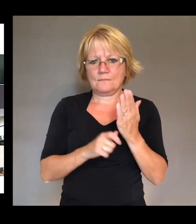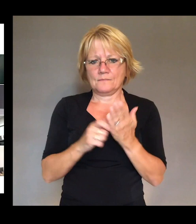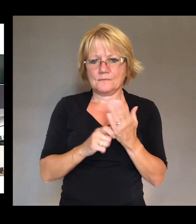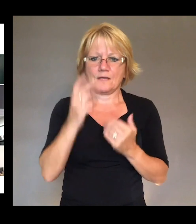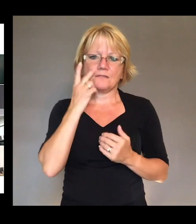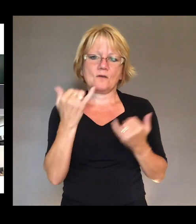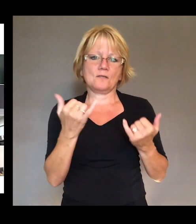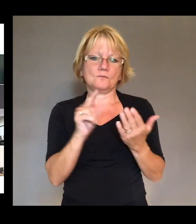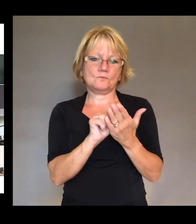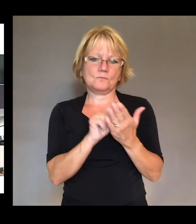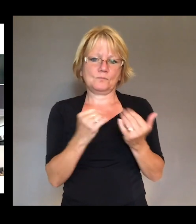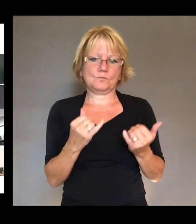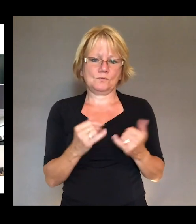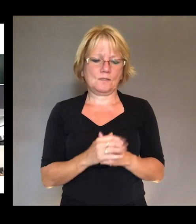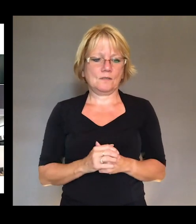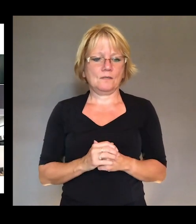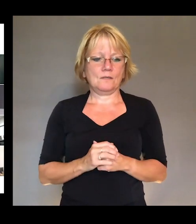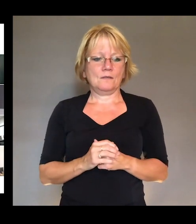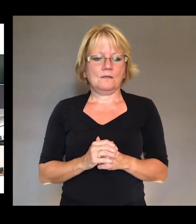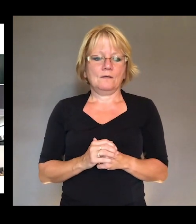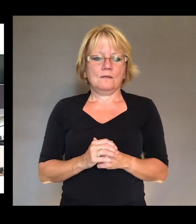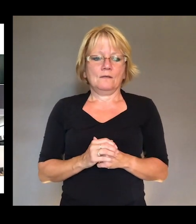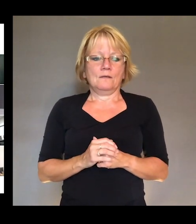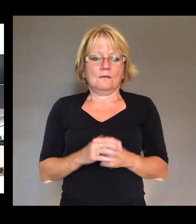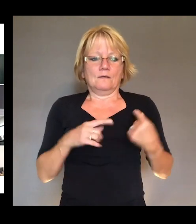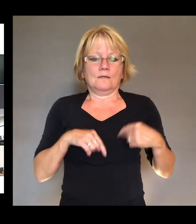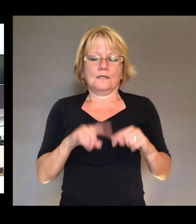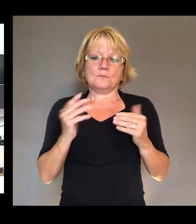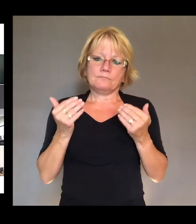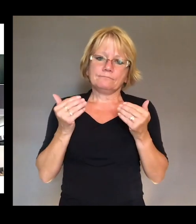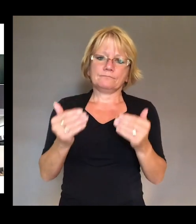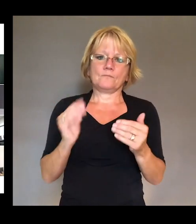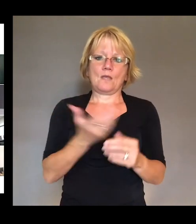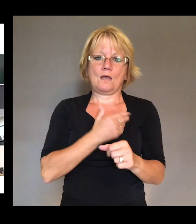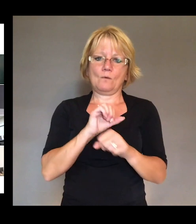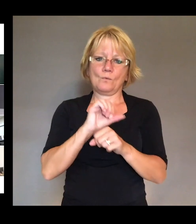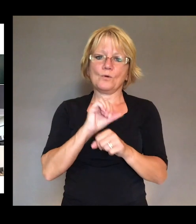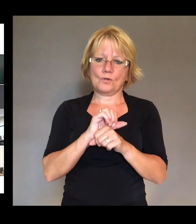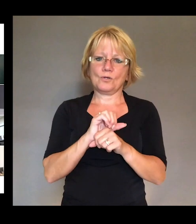and that's something that I saw earlier today. As we move along and we're continuing to do this work